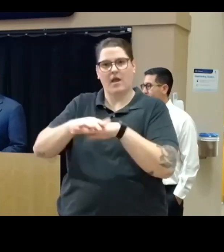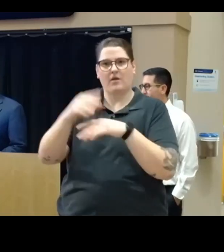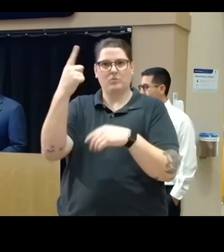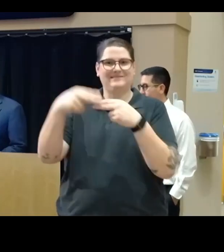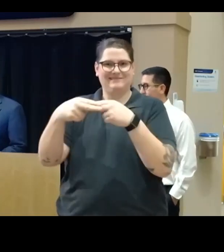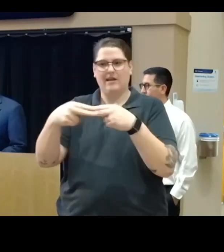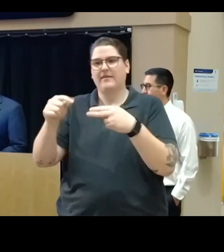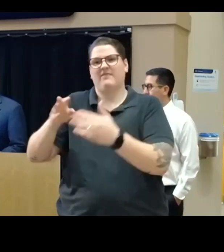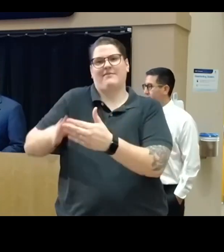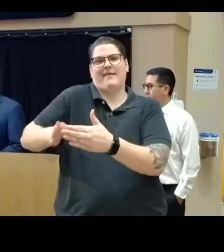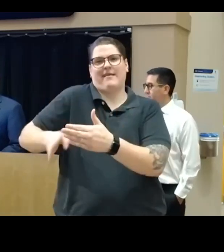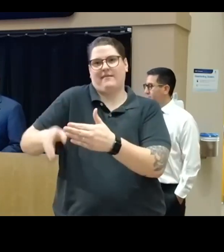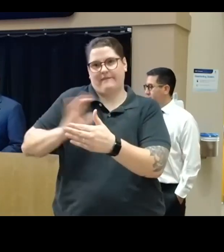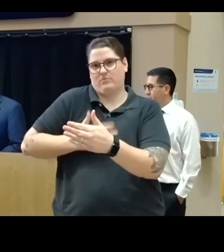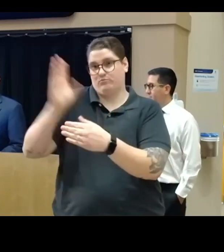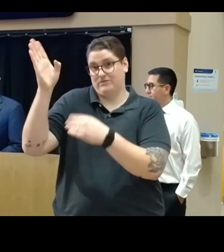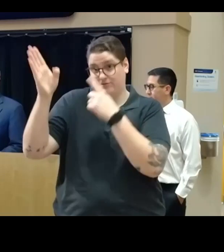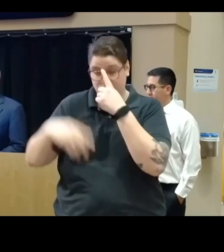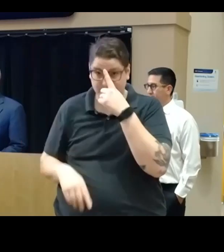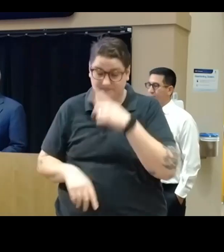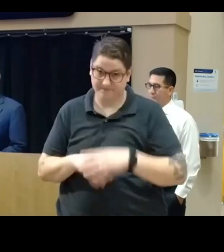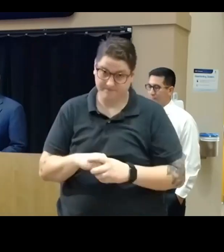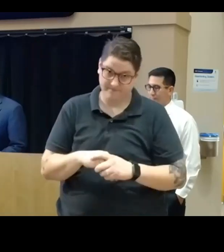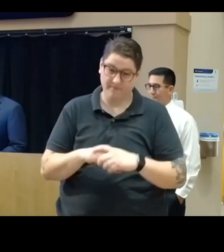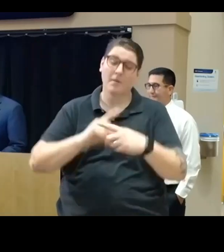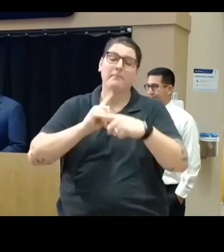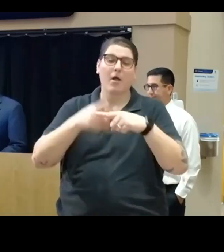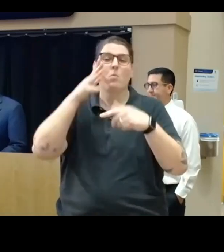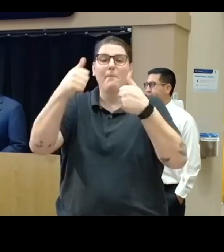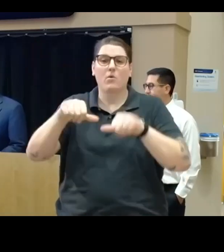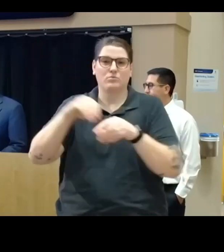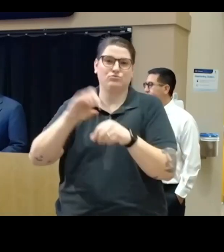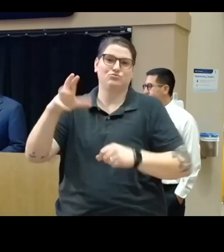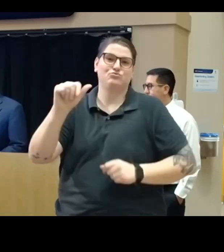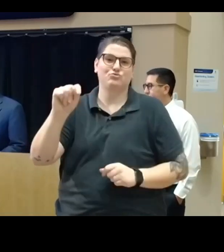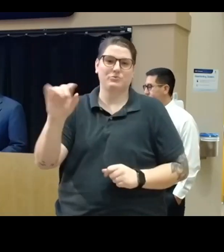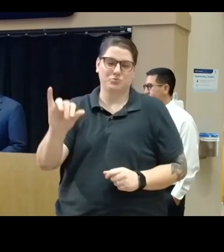the very end of the presentation and in that chat area there'll be a link there as well